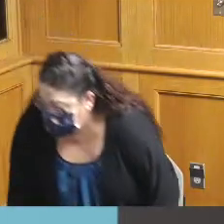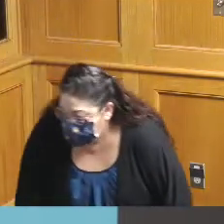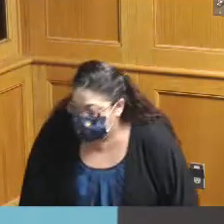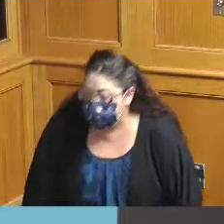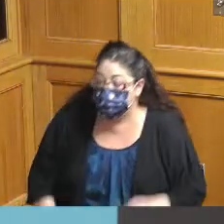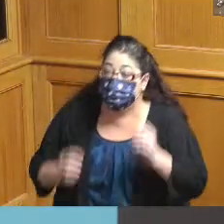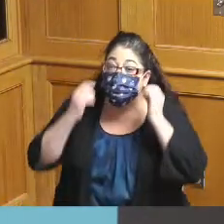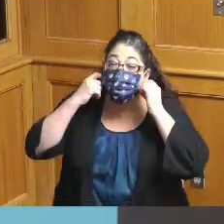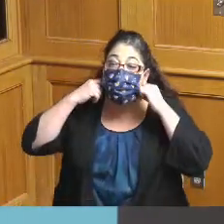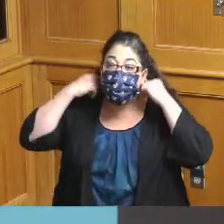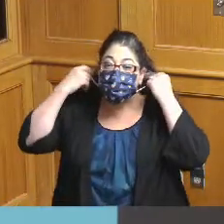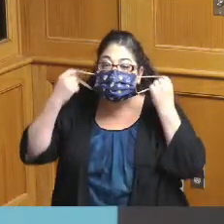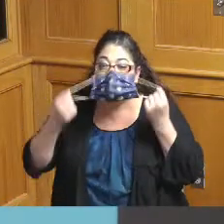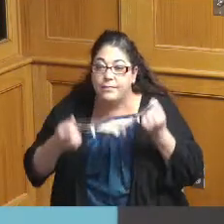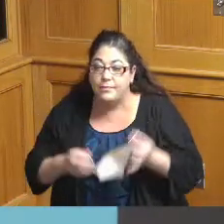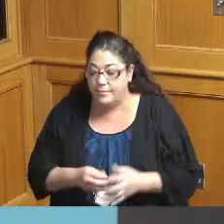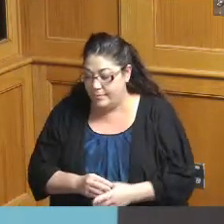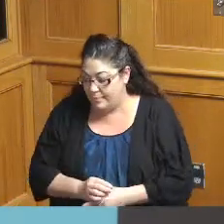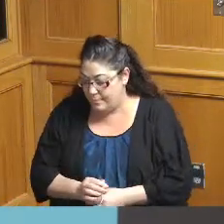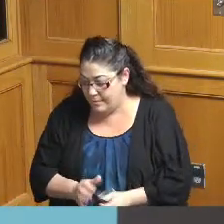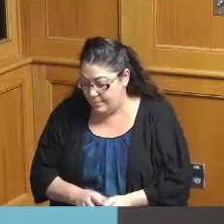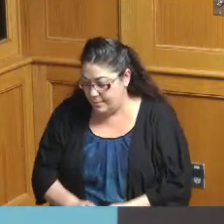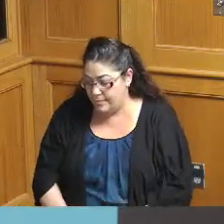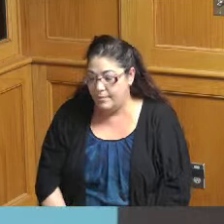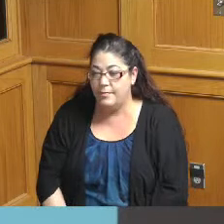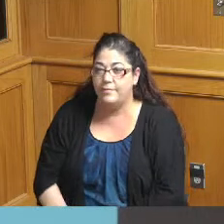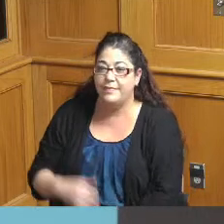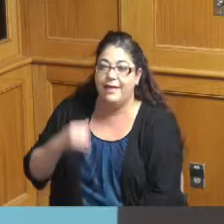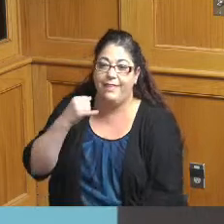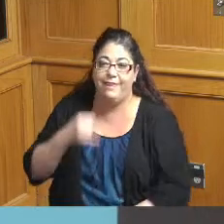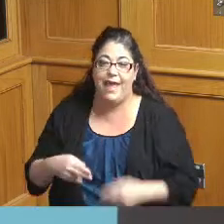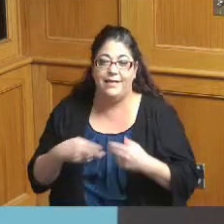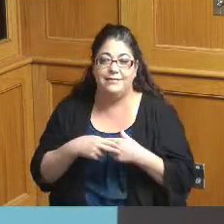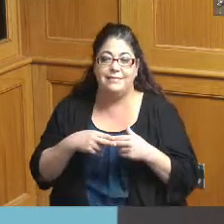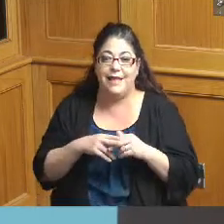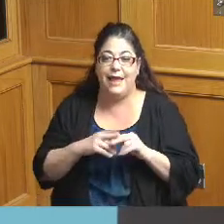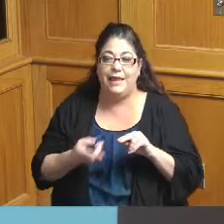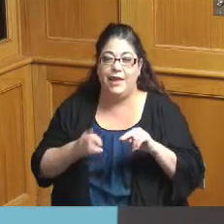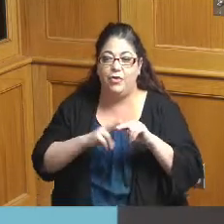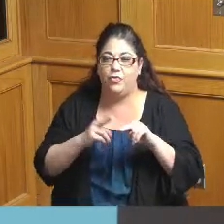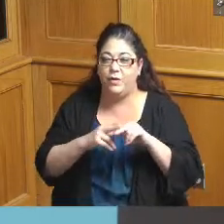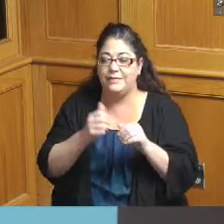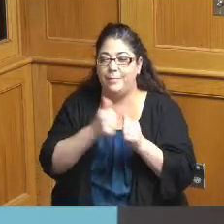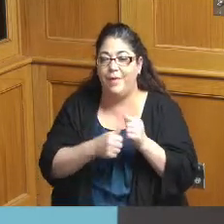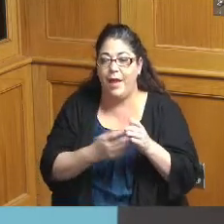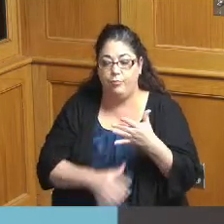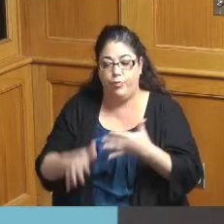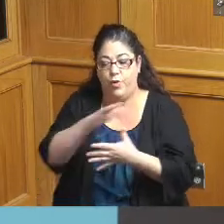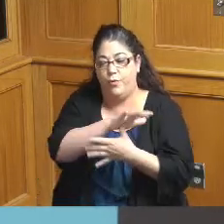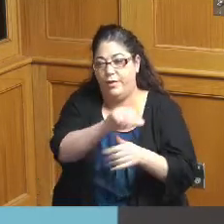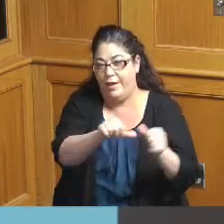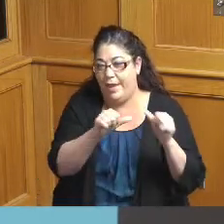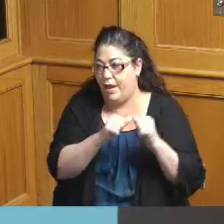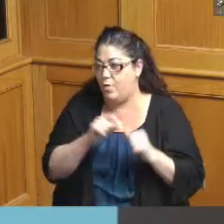okay and then brief last slide is increases by priority area 1.2 million to divert expansion